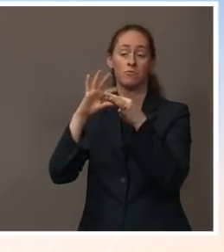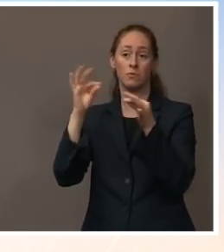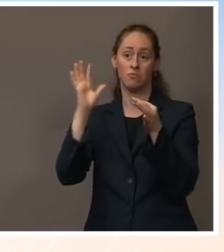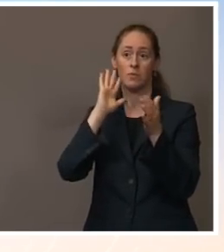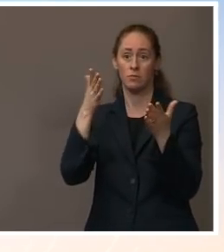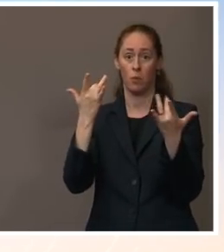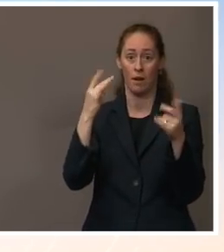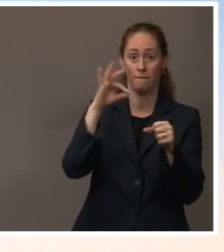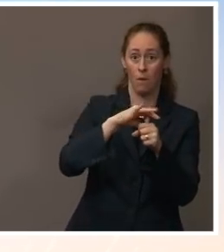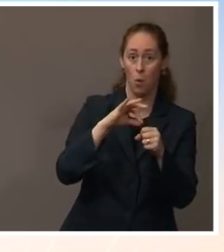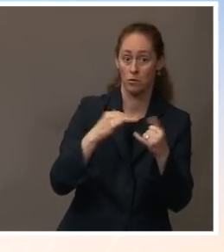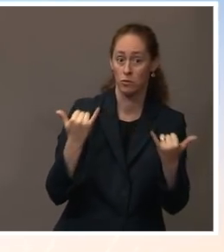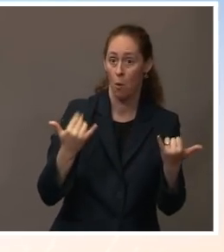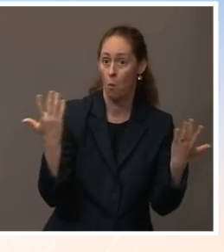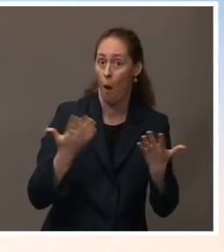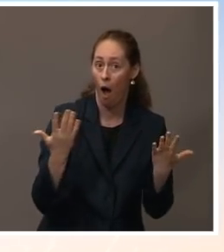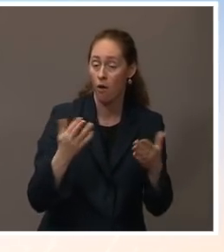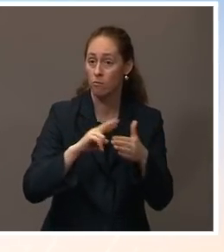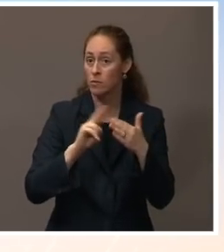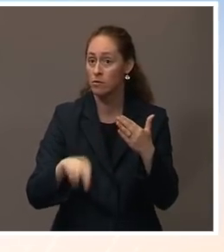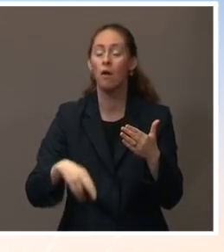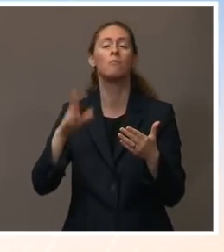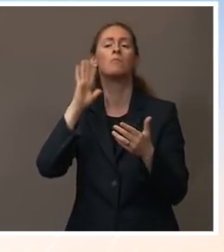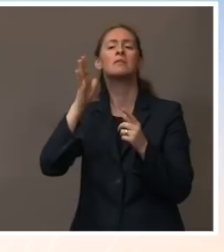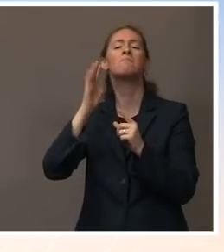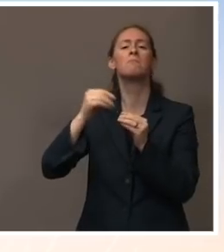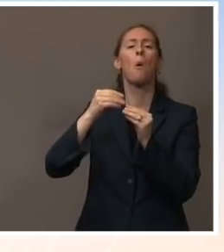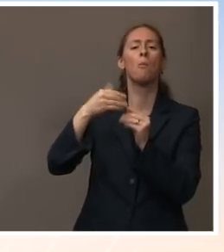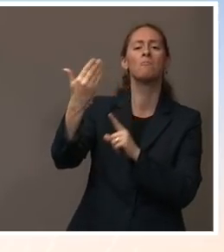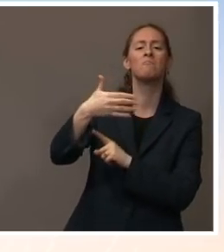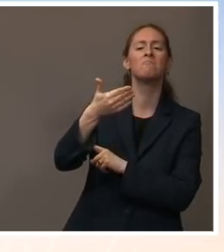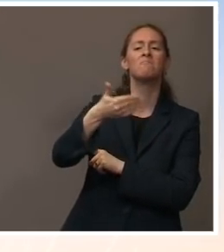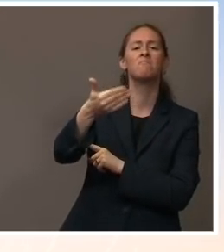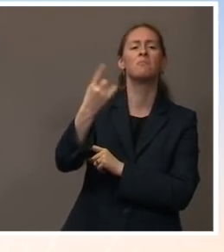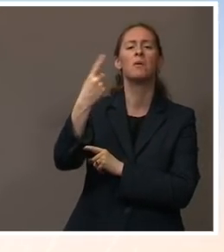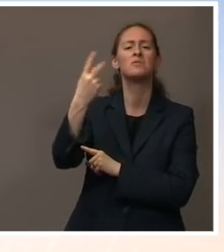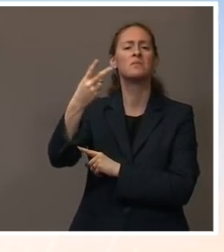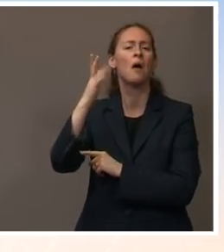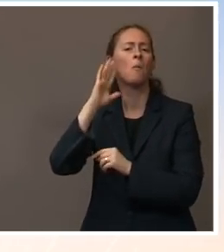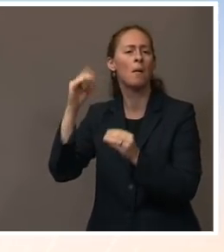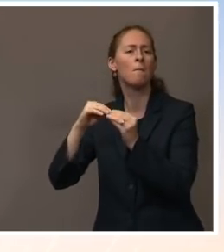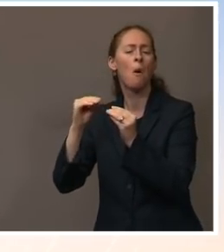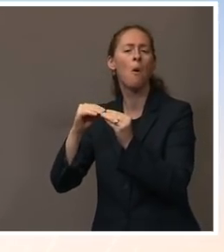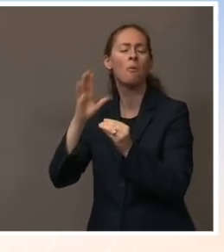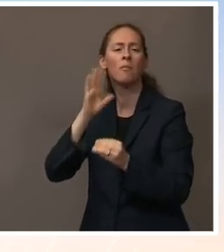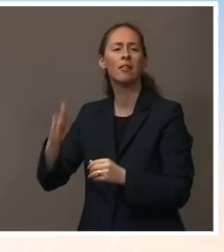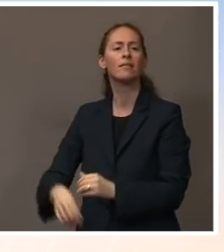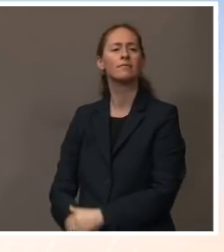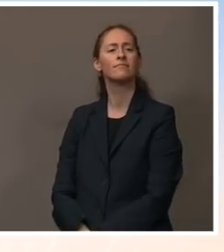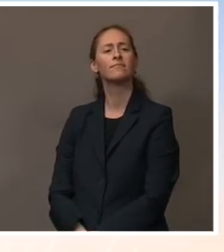more from him in the coming days as well. The Press: On another subject, with COVID: Former FDA Commissioner Scott Gottlieb